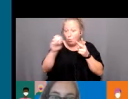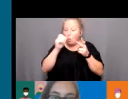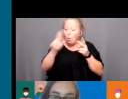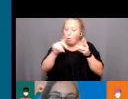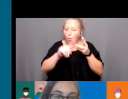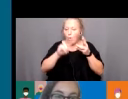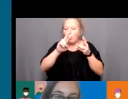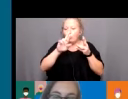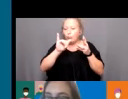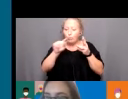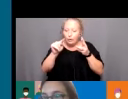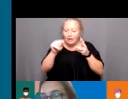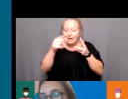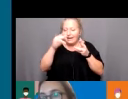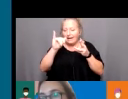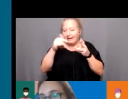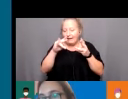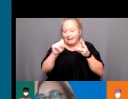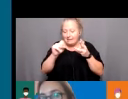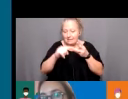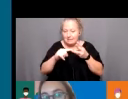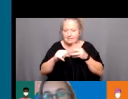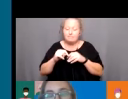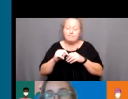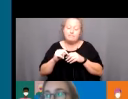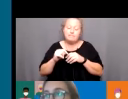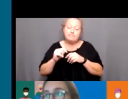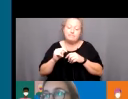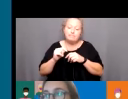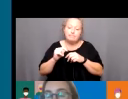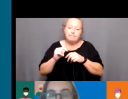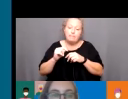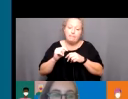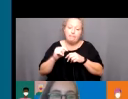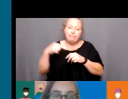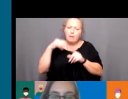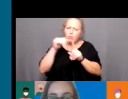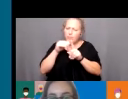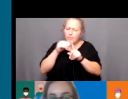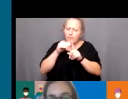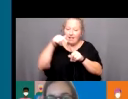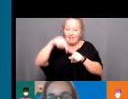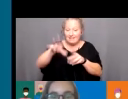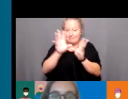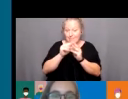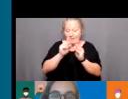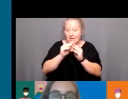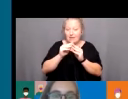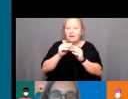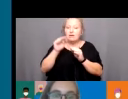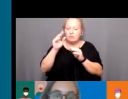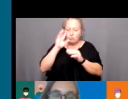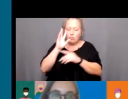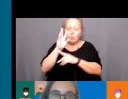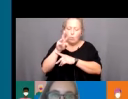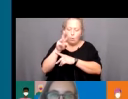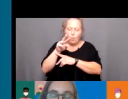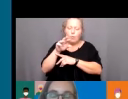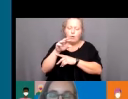And a reminder that this meeting is being recorded and should be posted